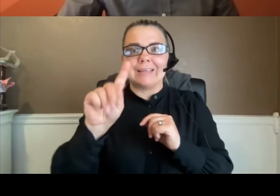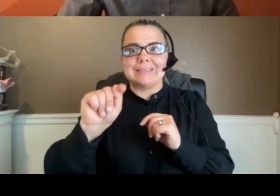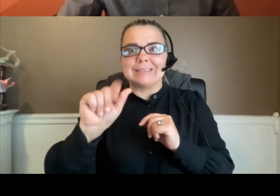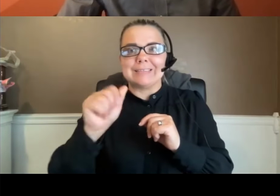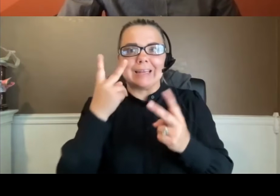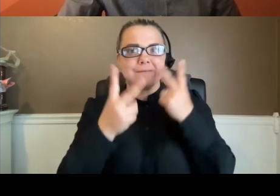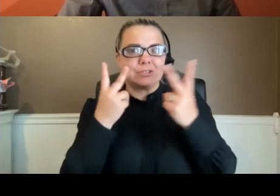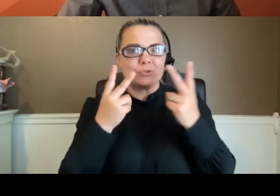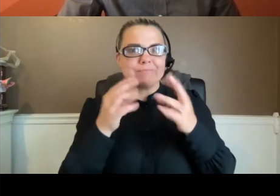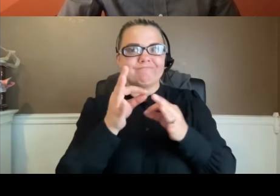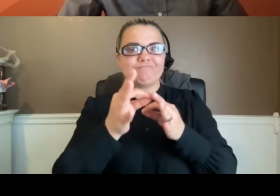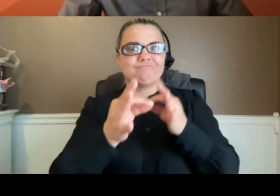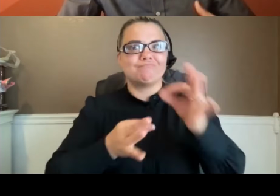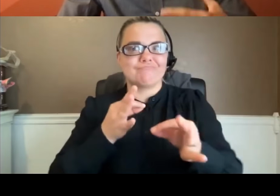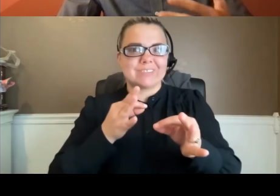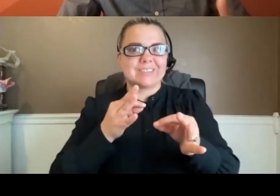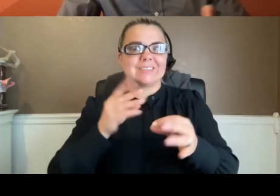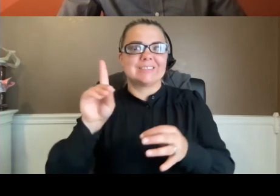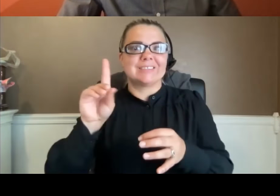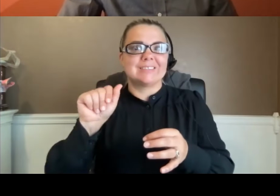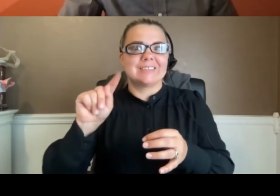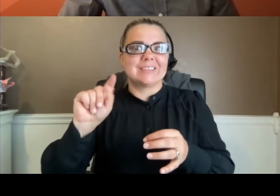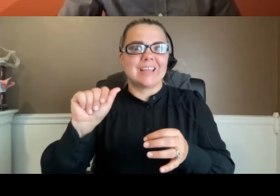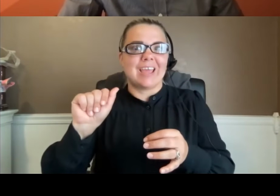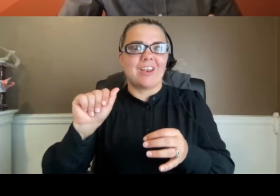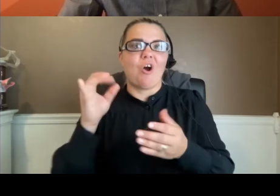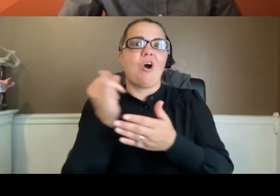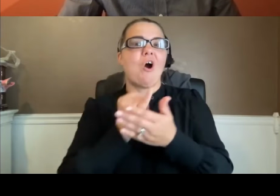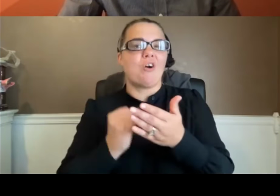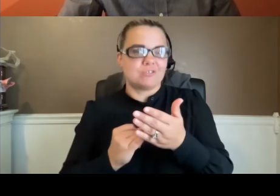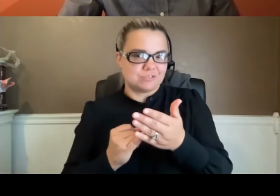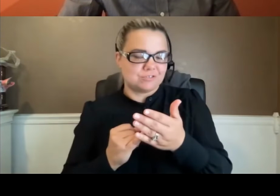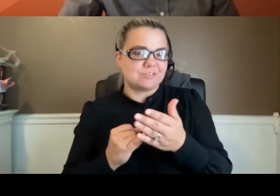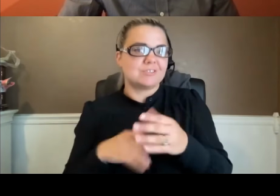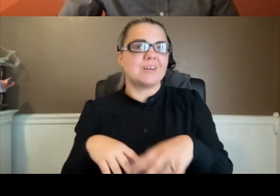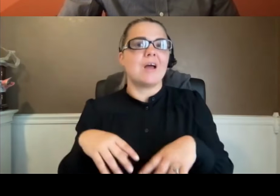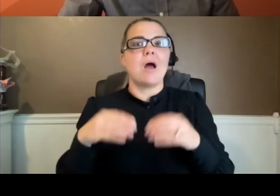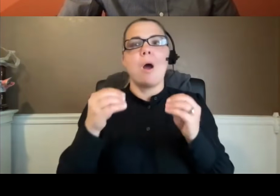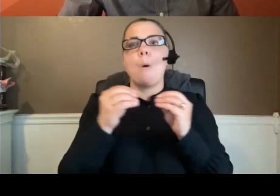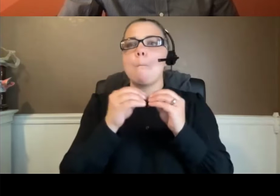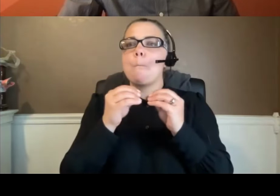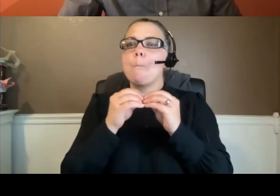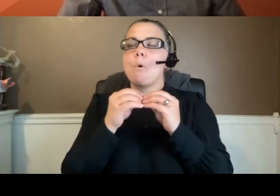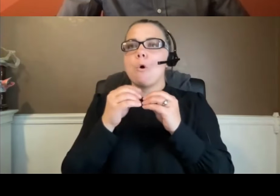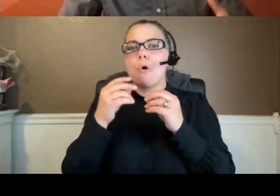by the goals of data art where folks are trying to make things appear, you know, entertaining